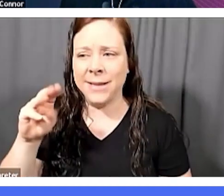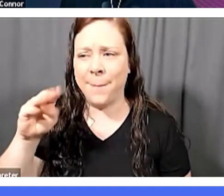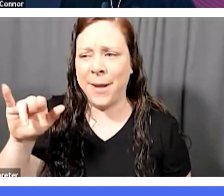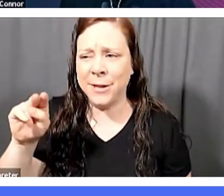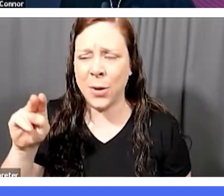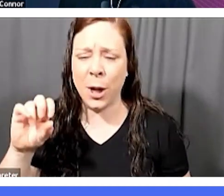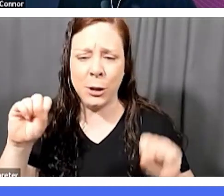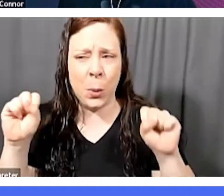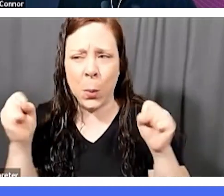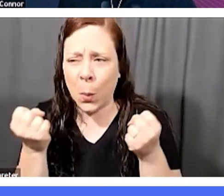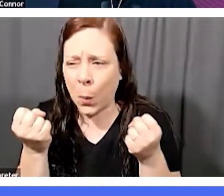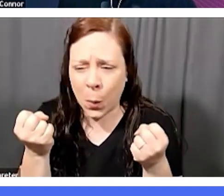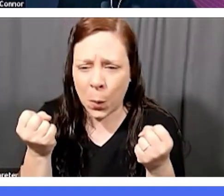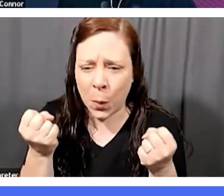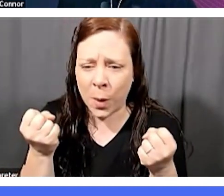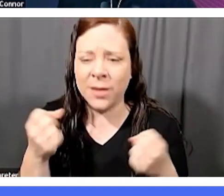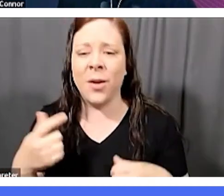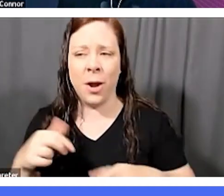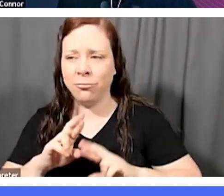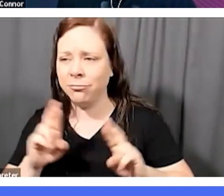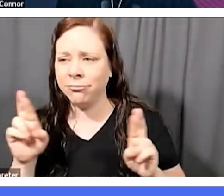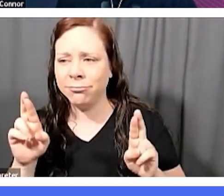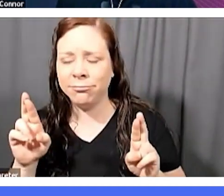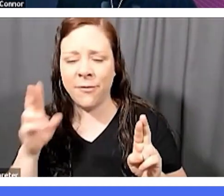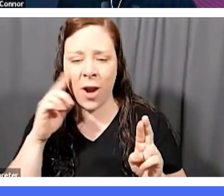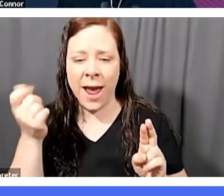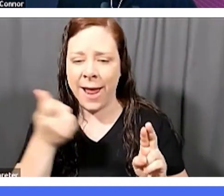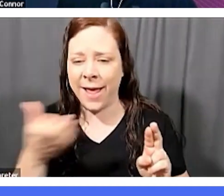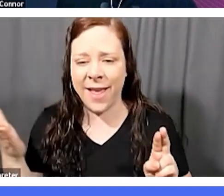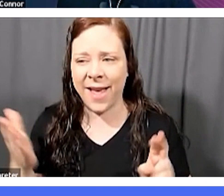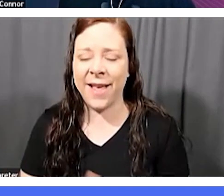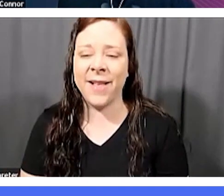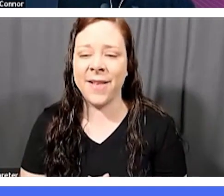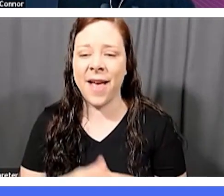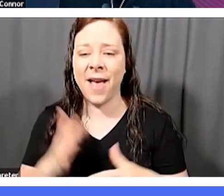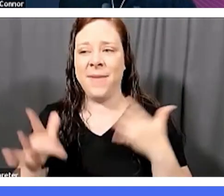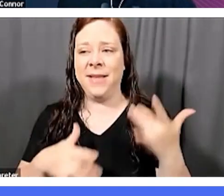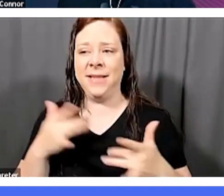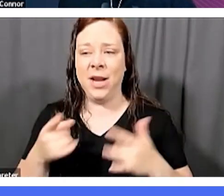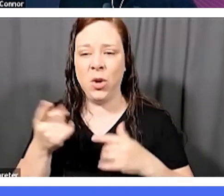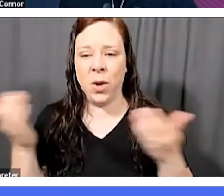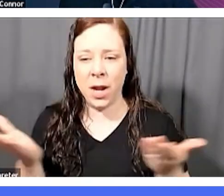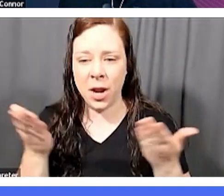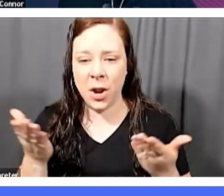or July, we're prepared for anything. So excited to have you with us. My pronouns are he, him and his by the way,